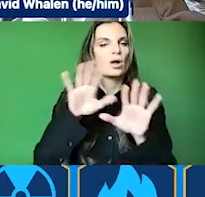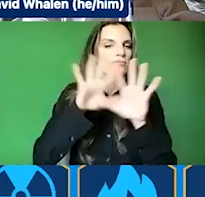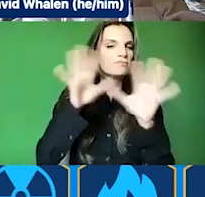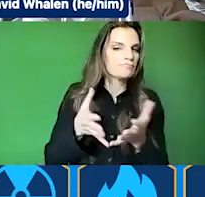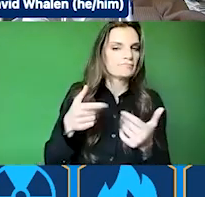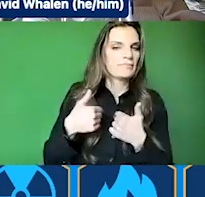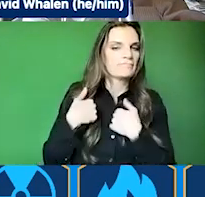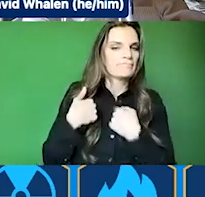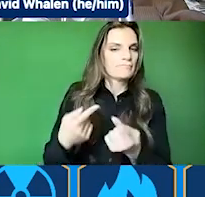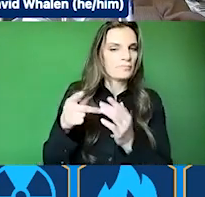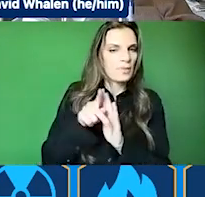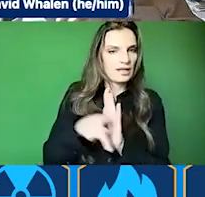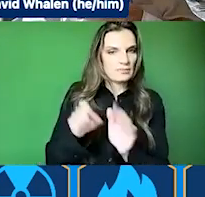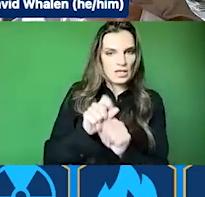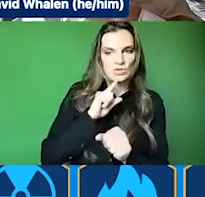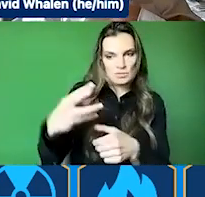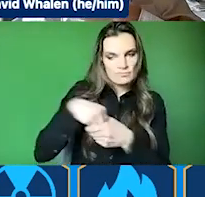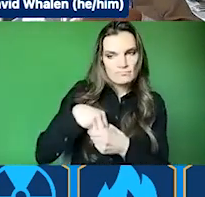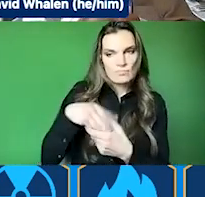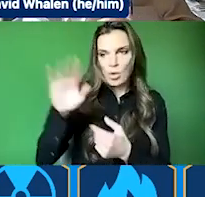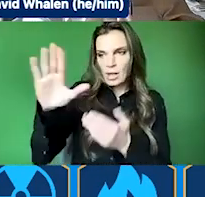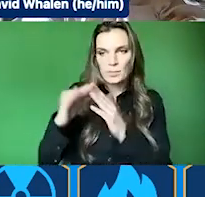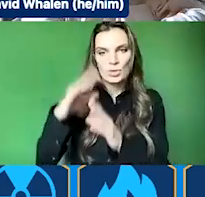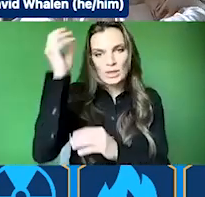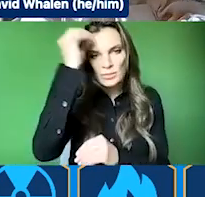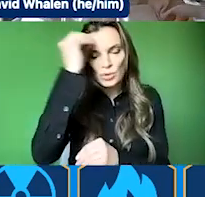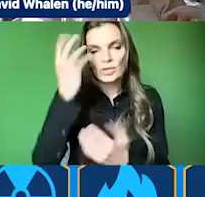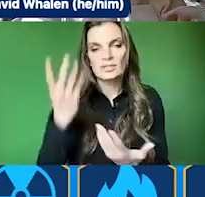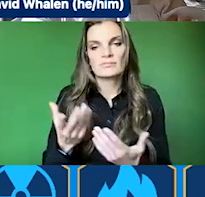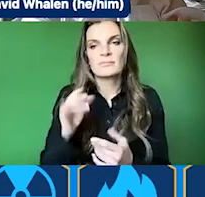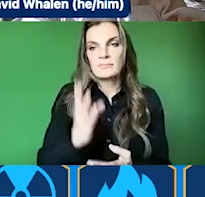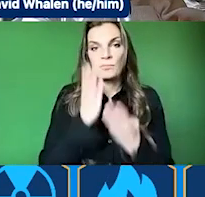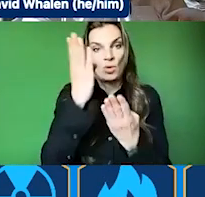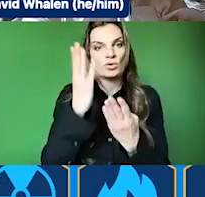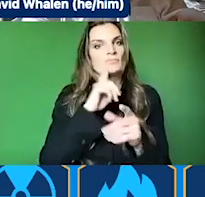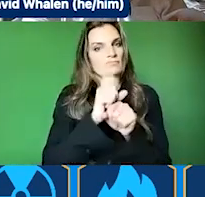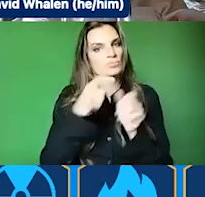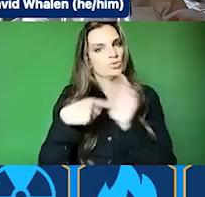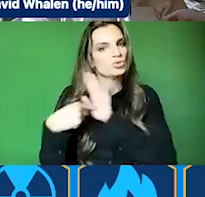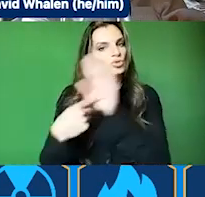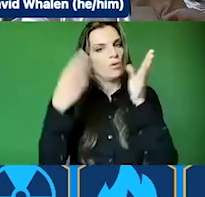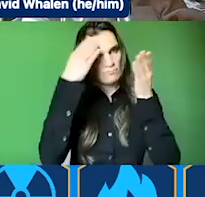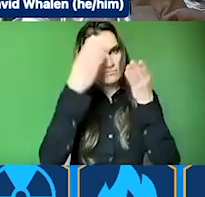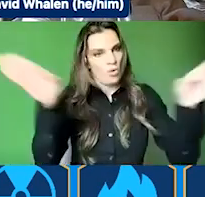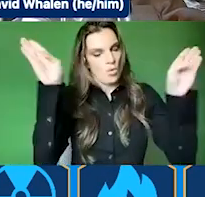incorporating community input, making these proposals public. And accessible. The community